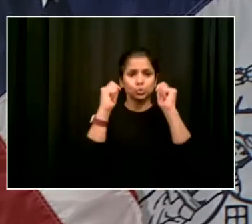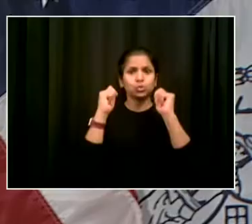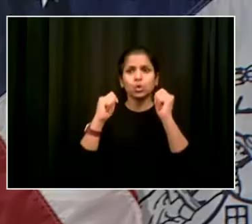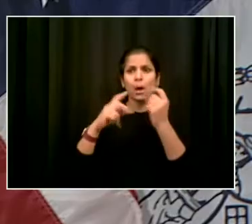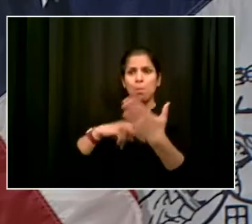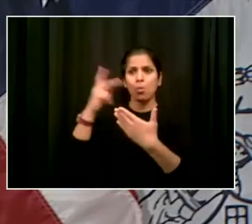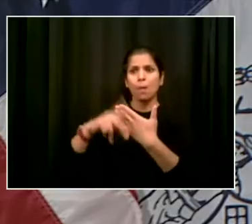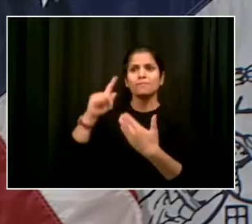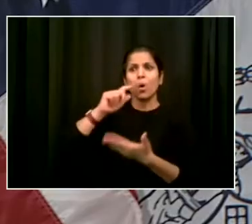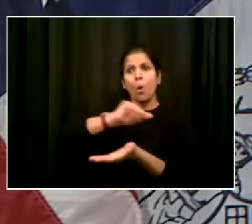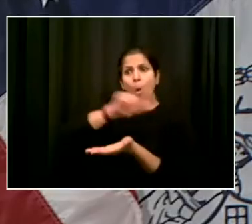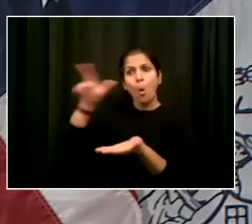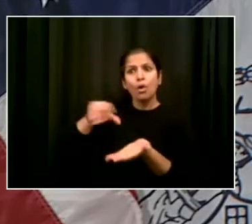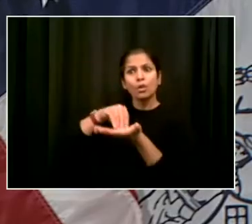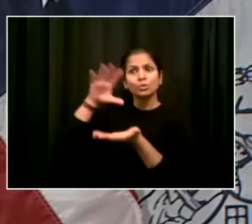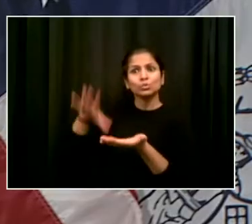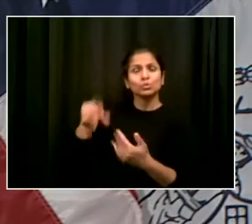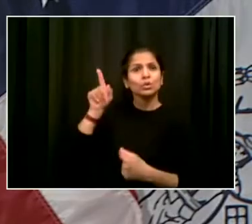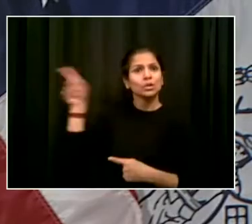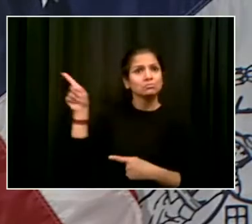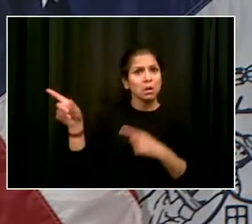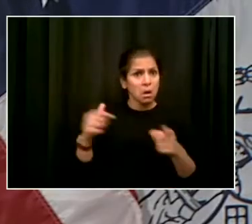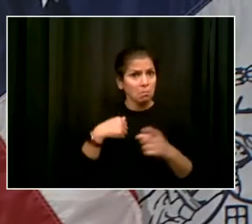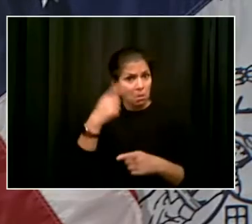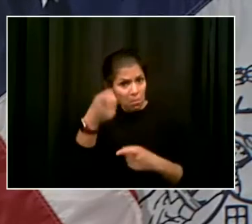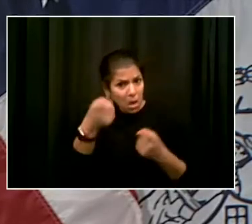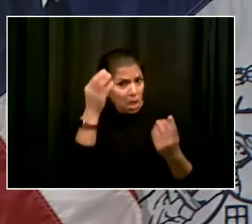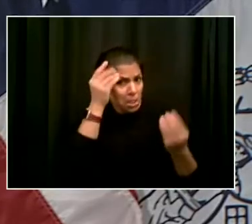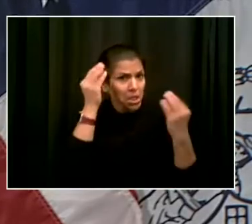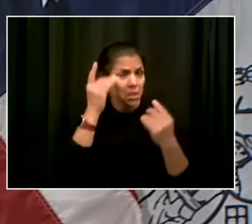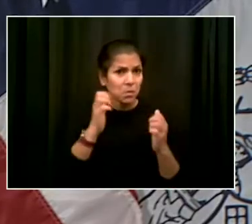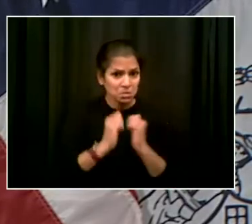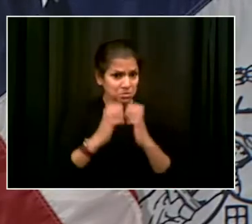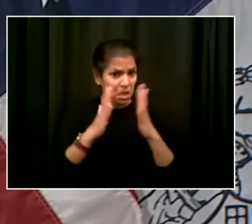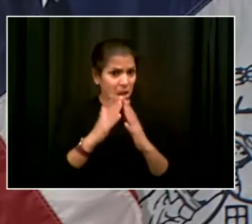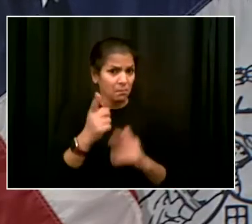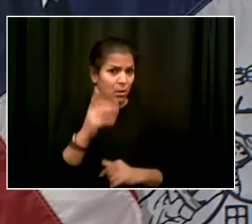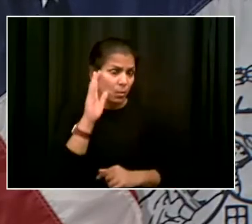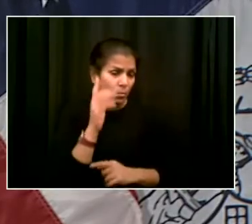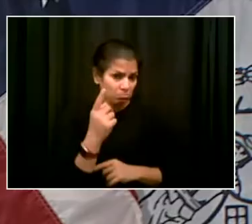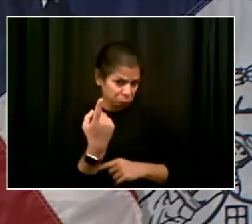ARE ROLLING OUT A COUNTRYWIDE INITIATIVE TO DO THAT ALSO. WHERE DOES TUTORING STAND, IF AT ALL WWT HA